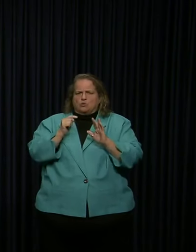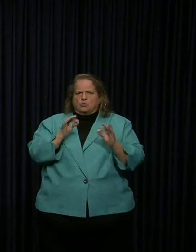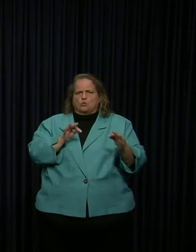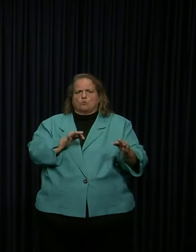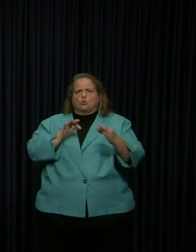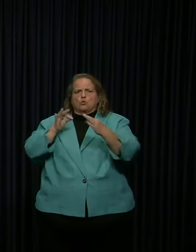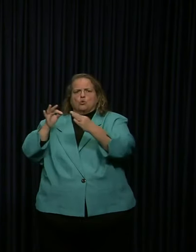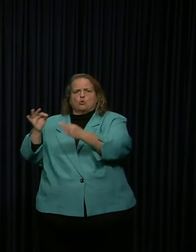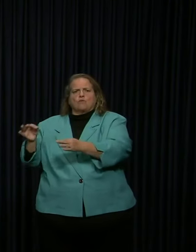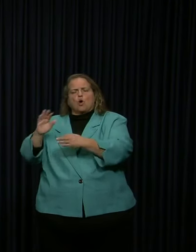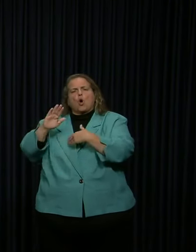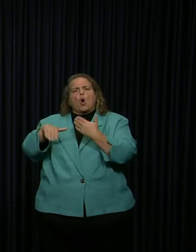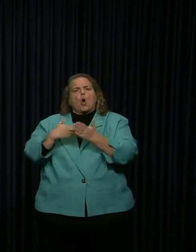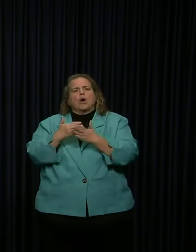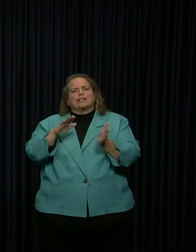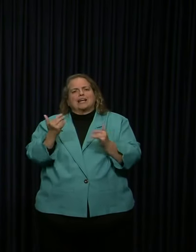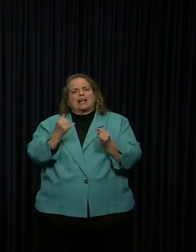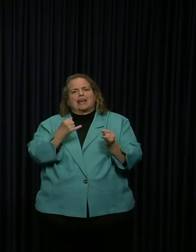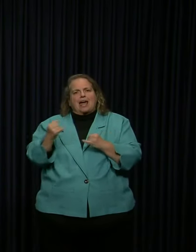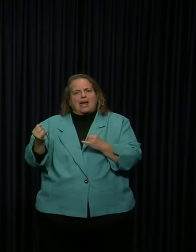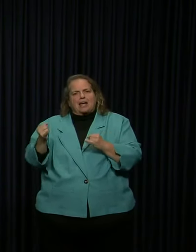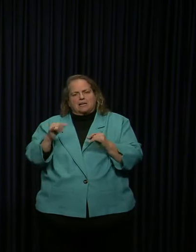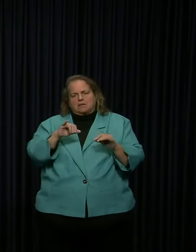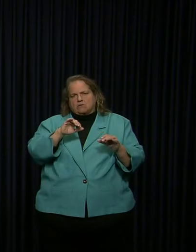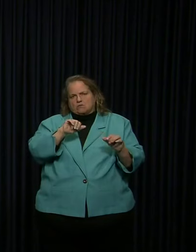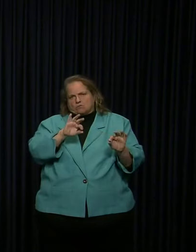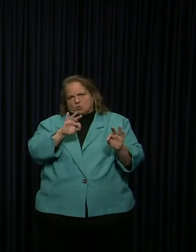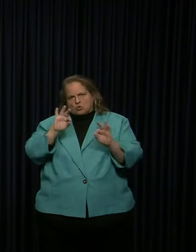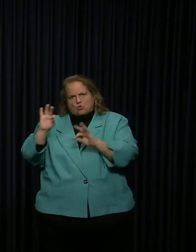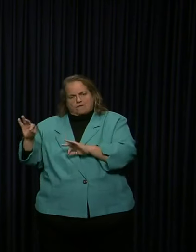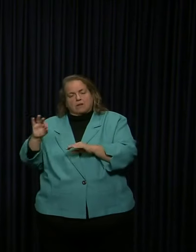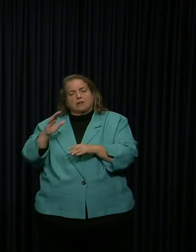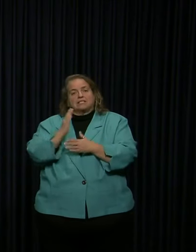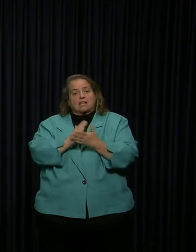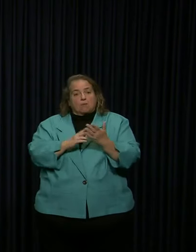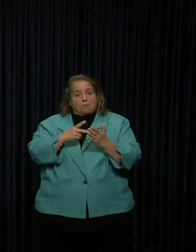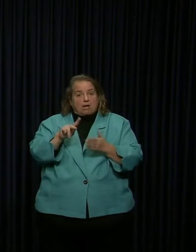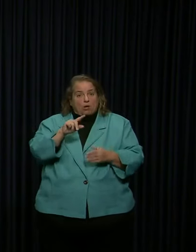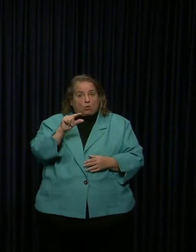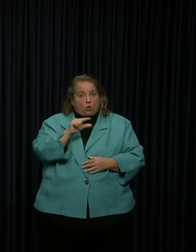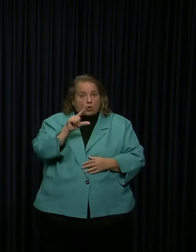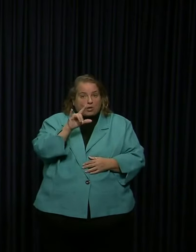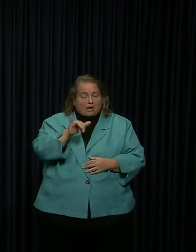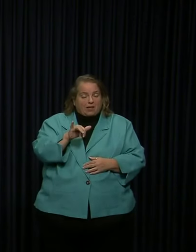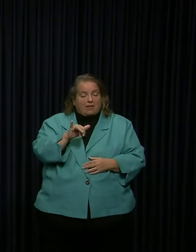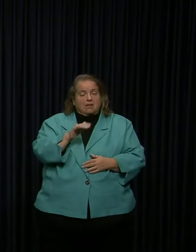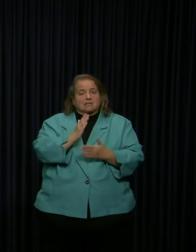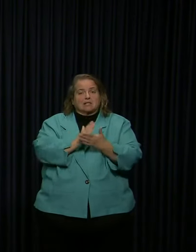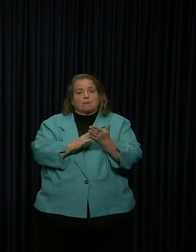EFFECTIVE TONIGHT. AM I CONSIDERING DOING THAT ON A STATEWIDE BASIS?